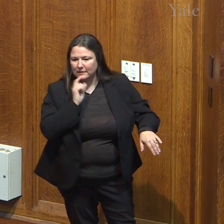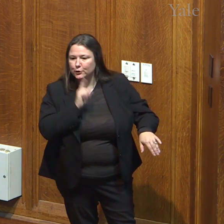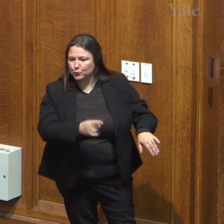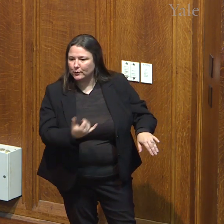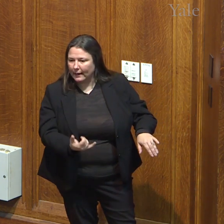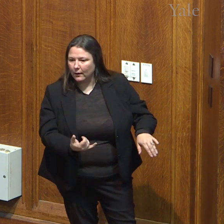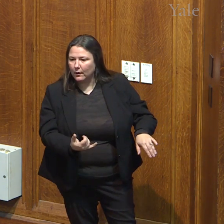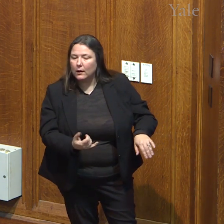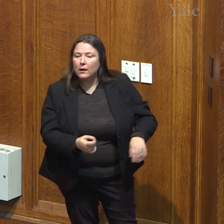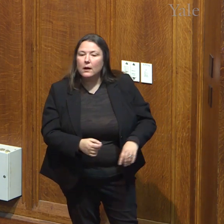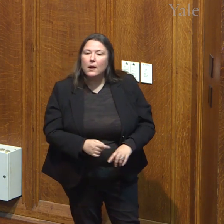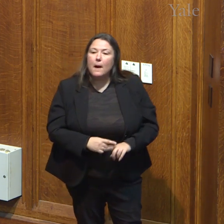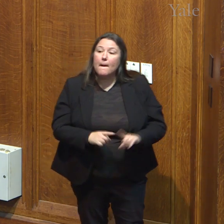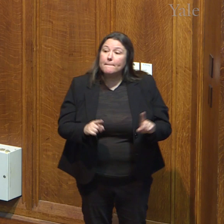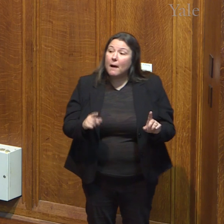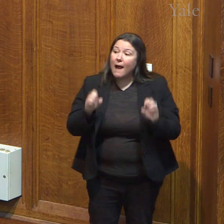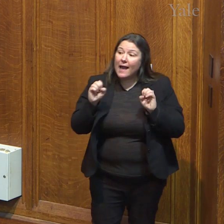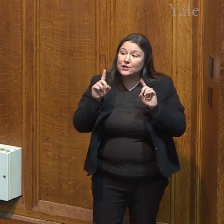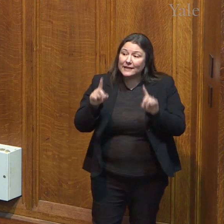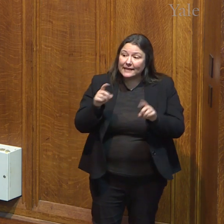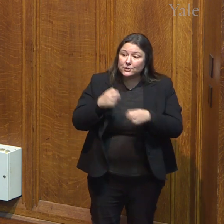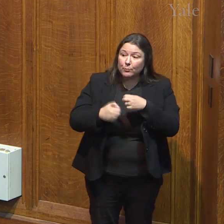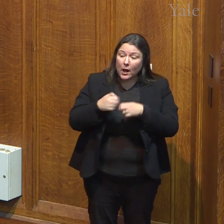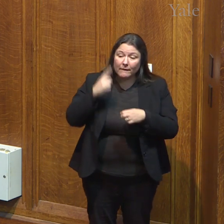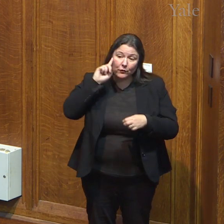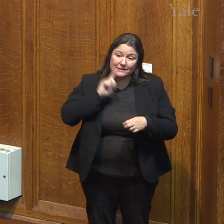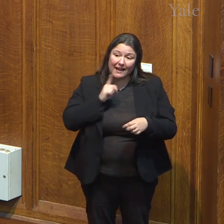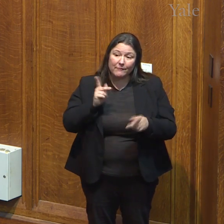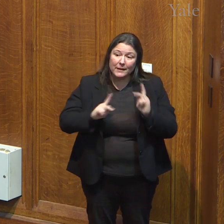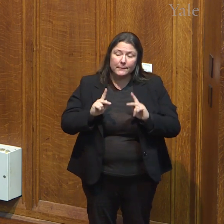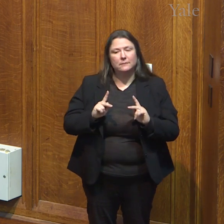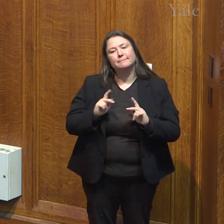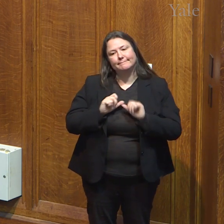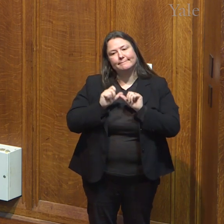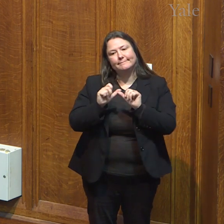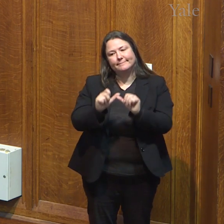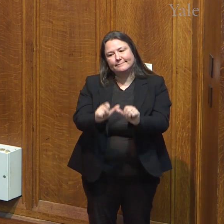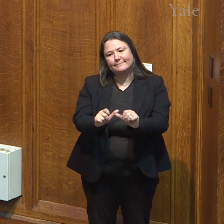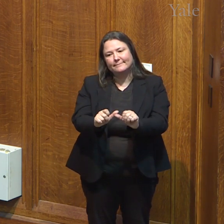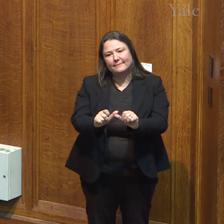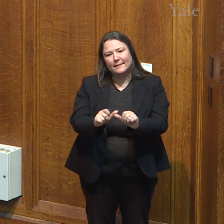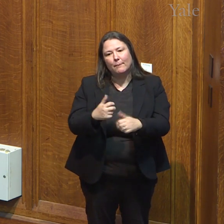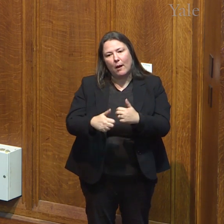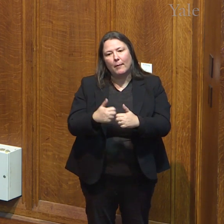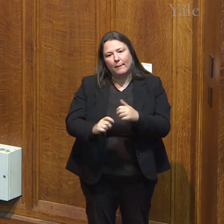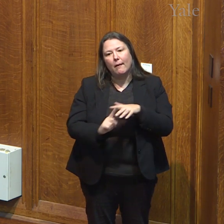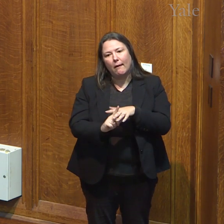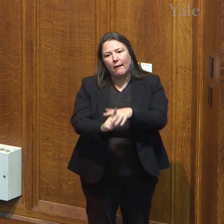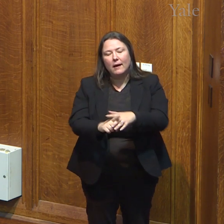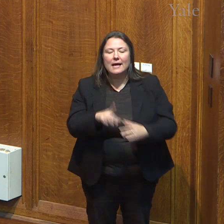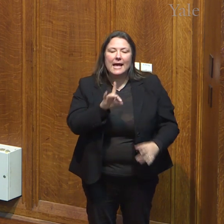but the educational problems of the Deaf persist today. 80% of newborn Deaf babies in the west